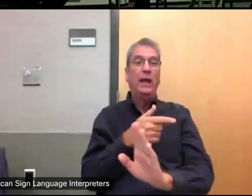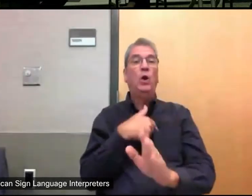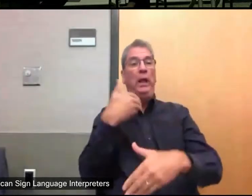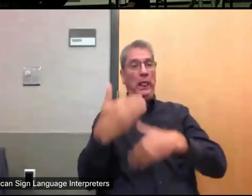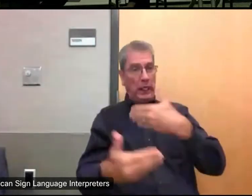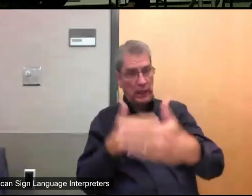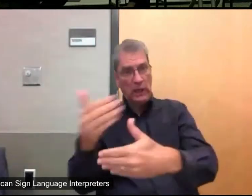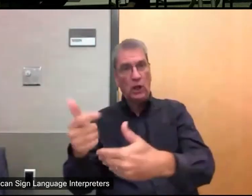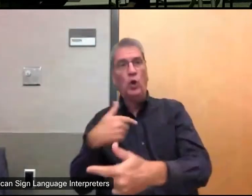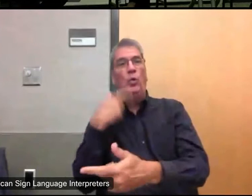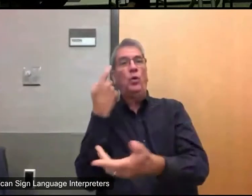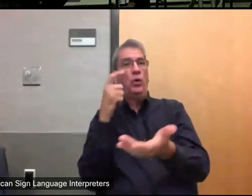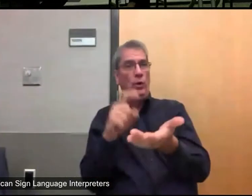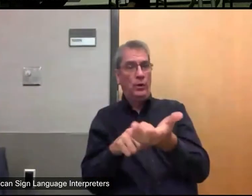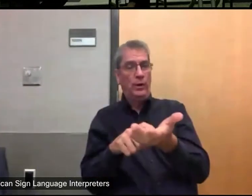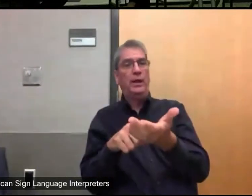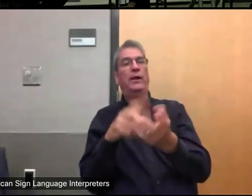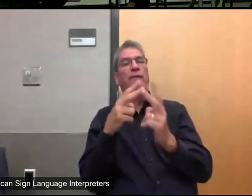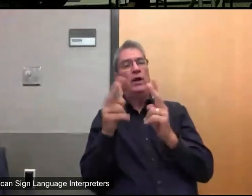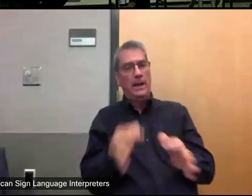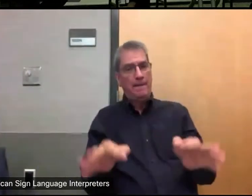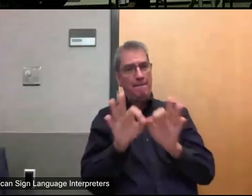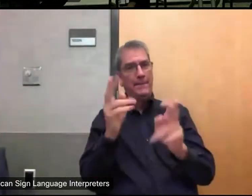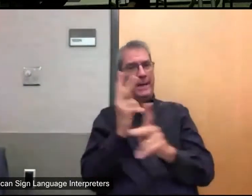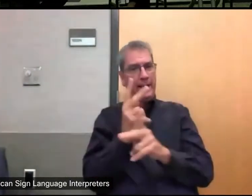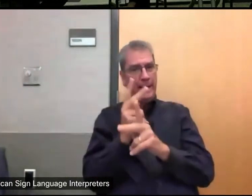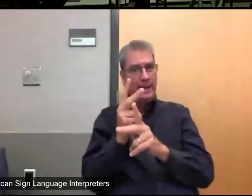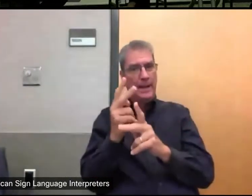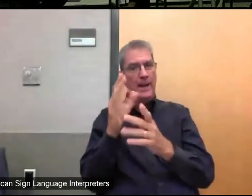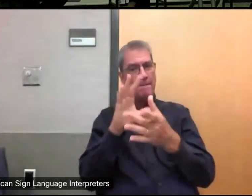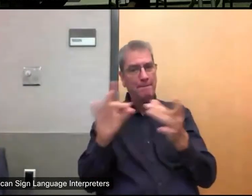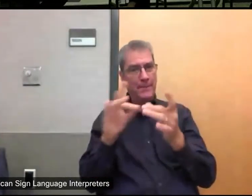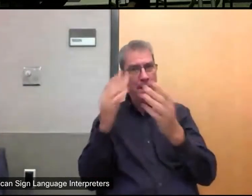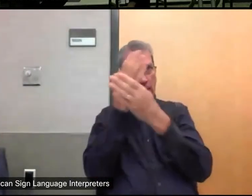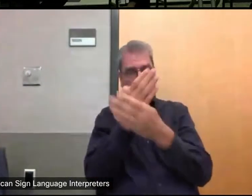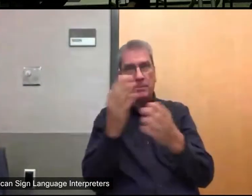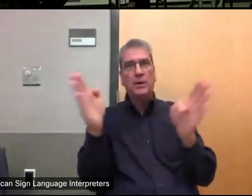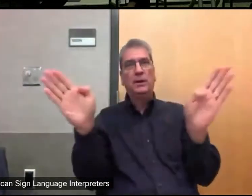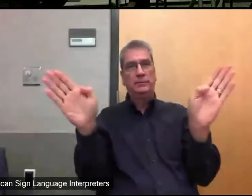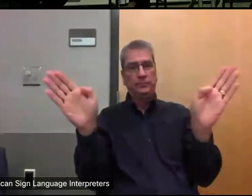We recognize that it was important that we keep those messages to the public really transparent